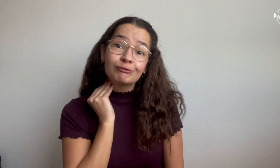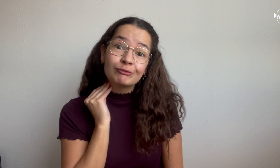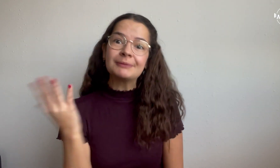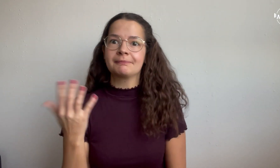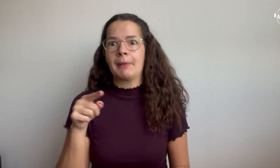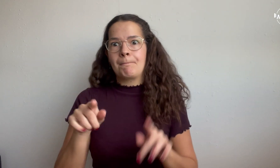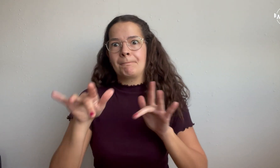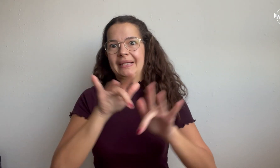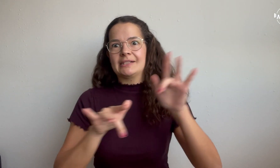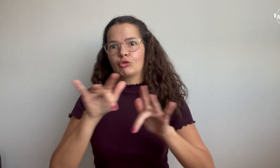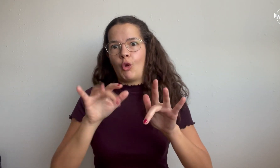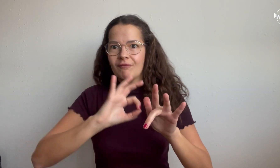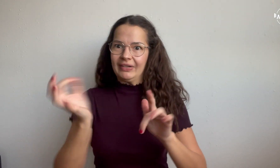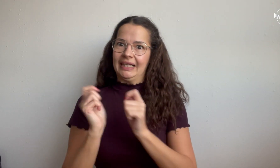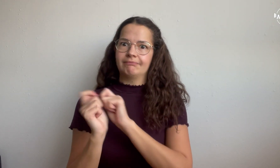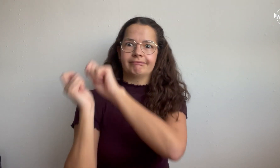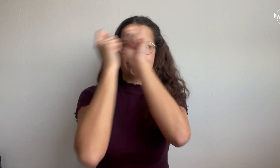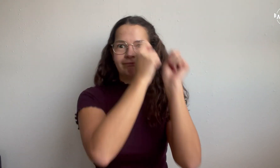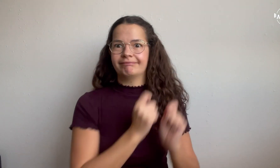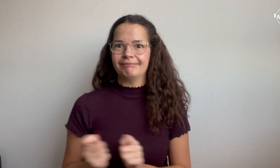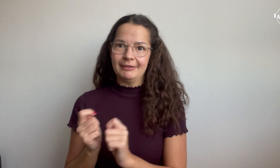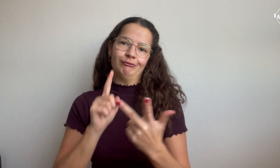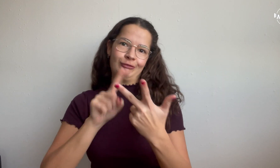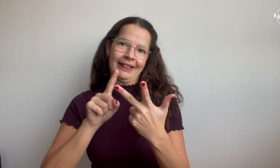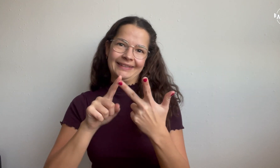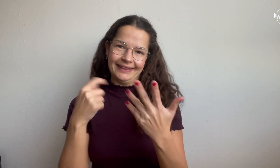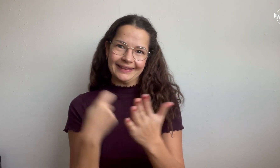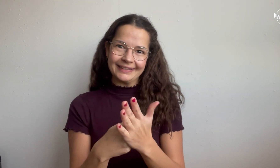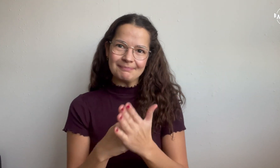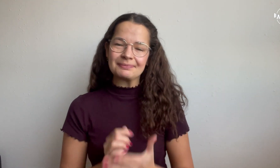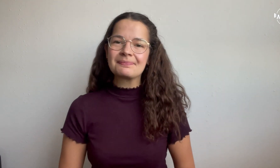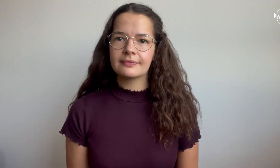The spatial verbs change depending on the place on the body. This is the third type of verb.